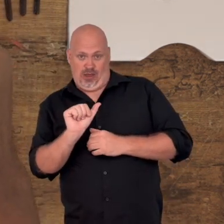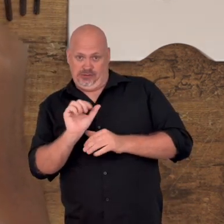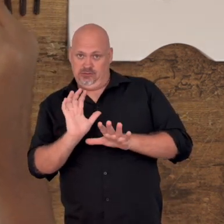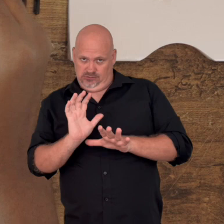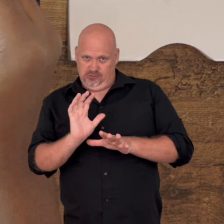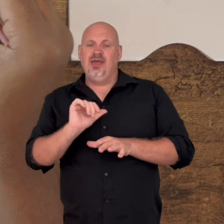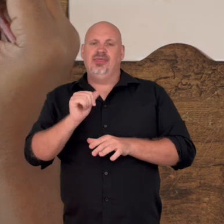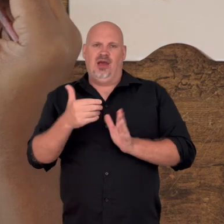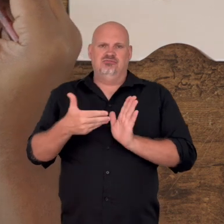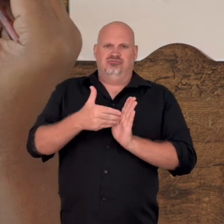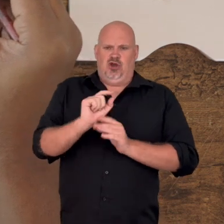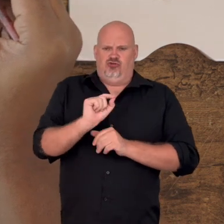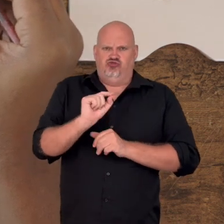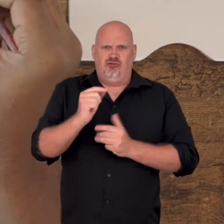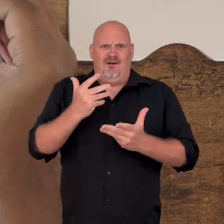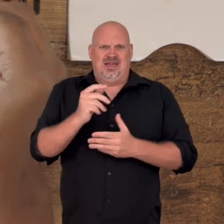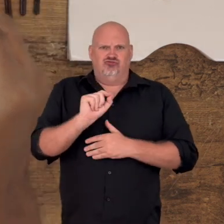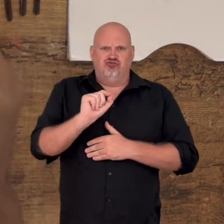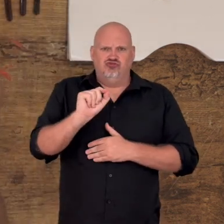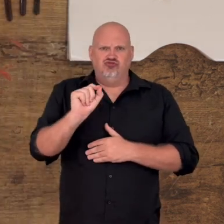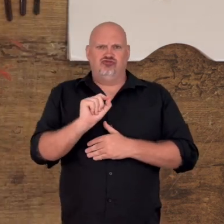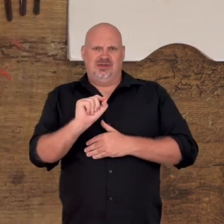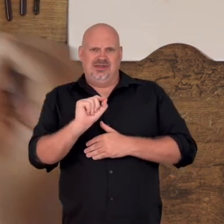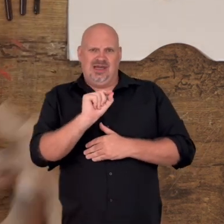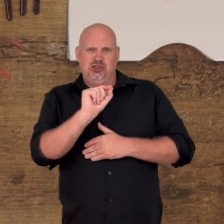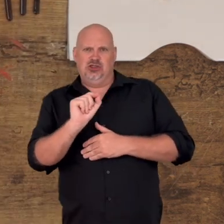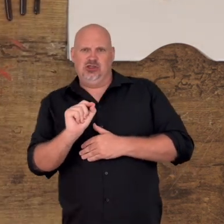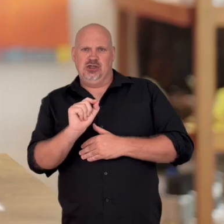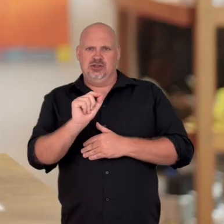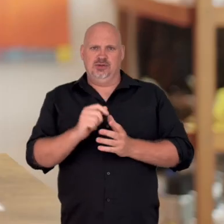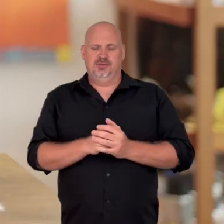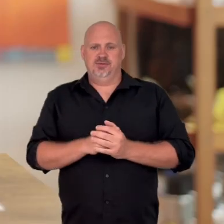the good thing about um the lotus flower